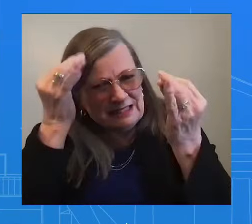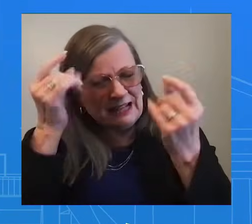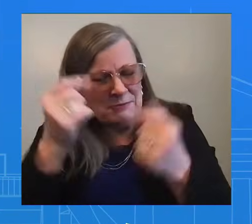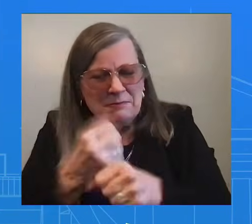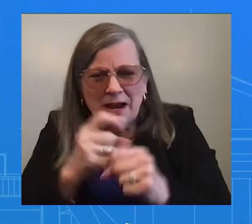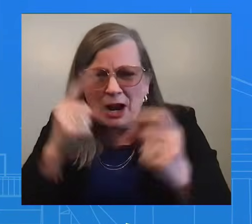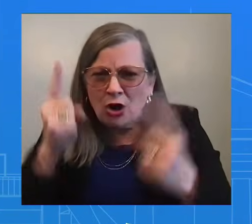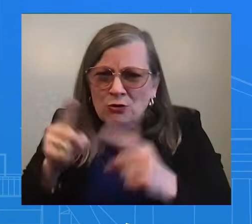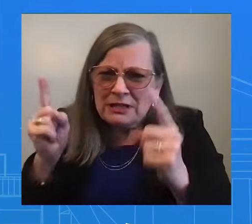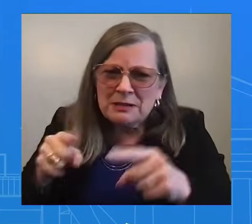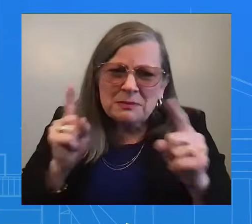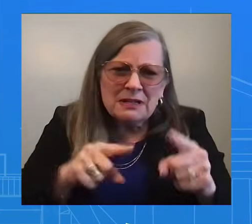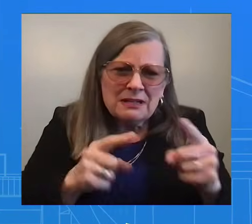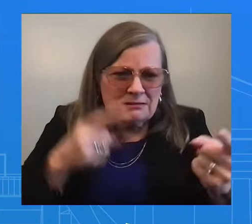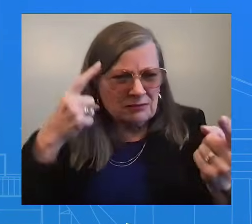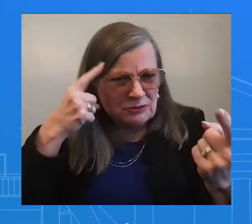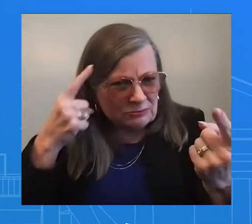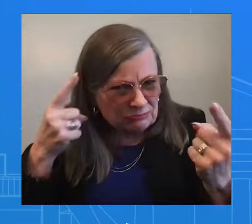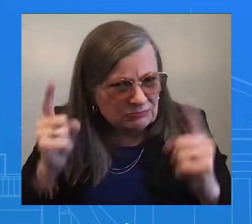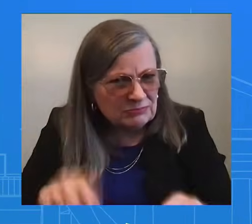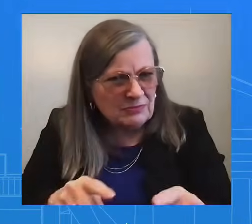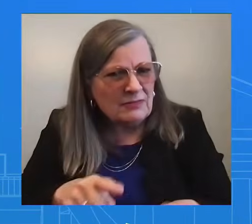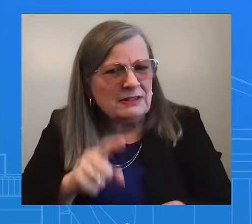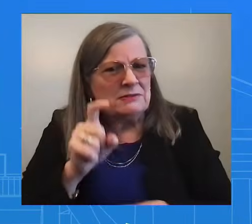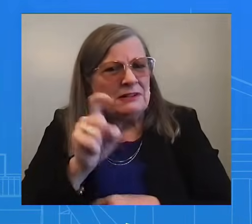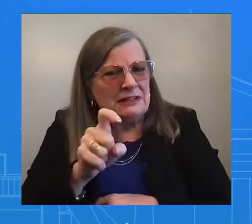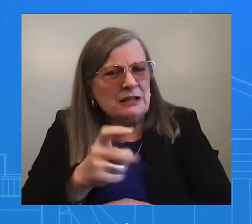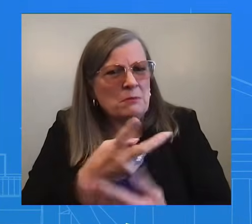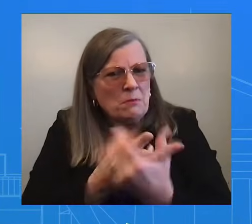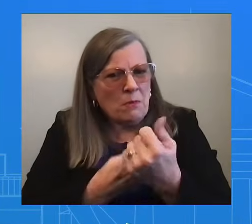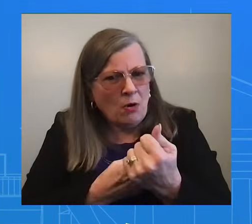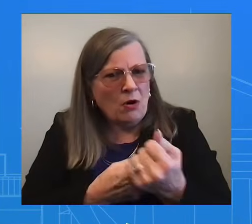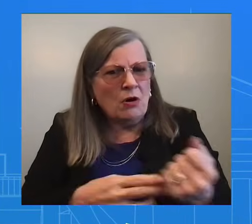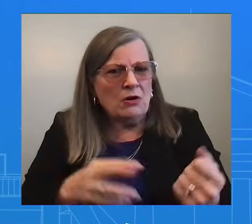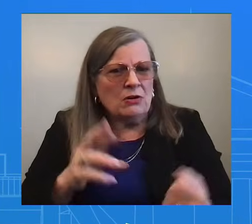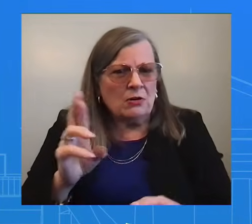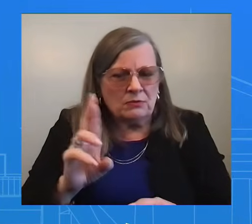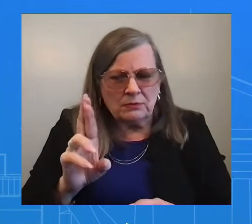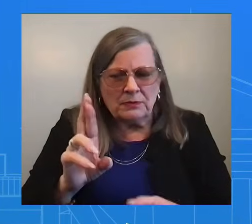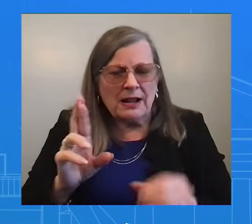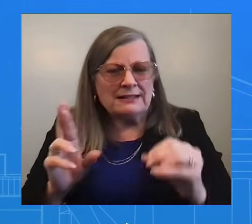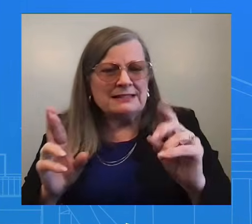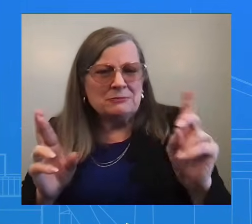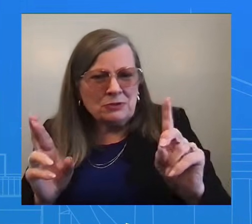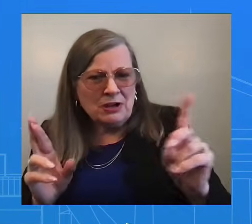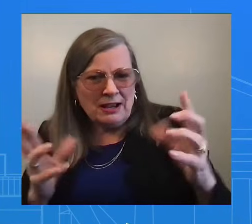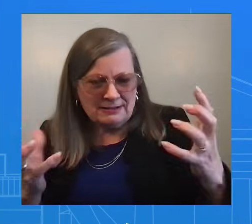we need a bipartisan agreement, which is why the President put forth a comprehensive immigration plan --